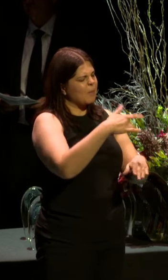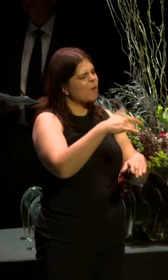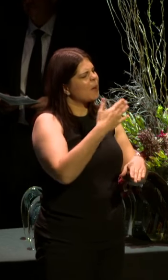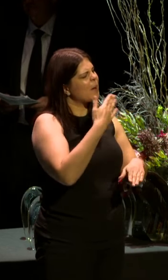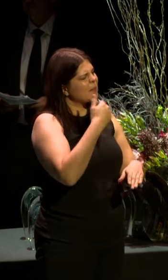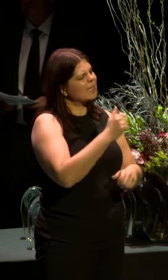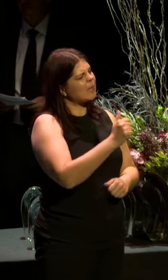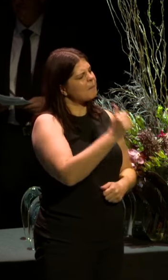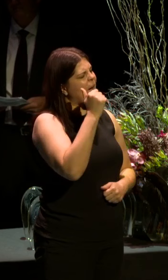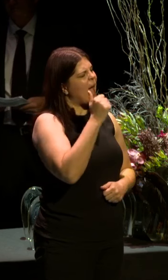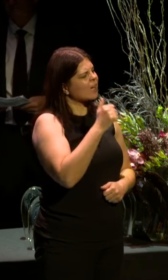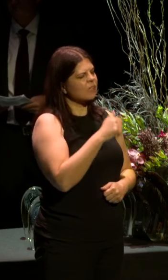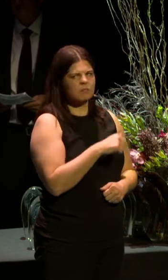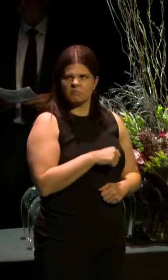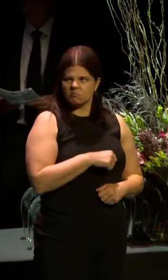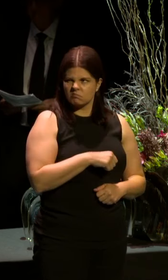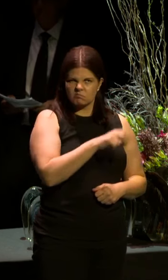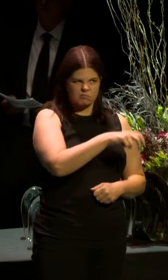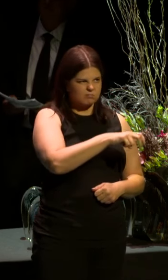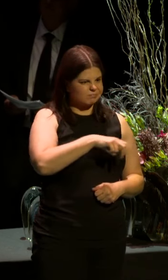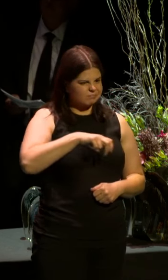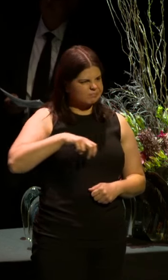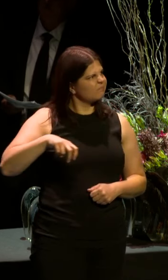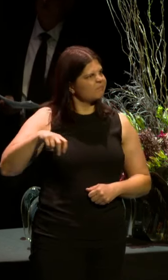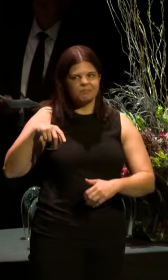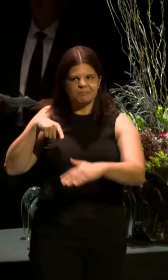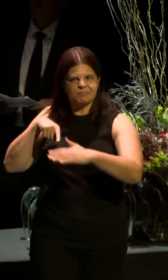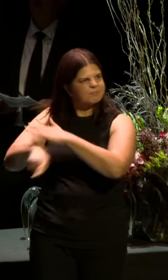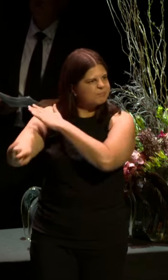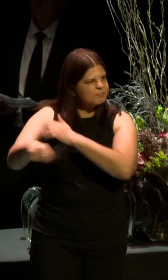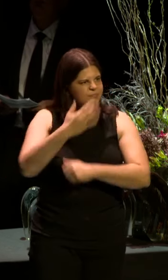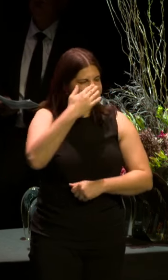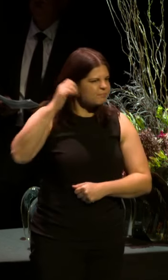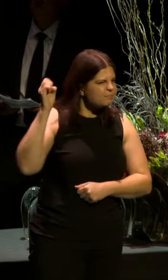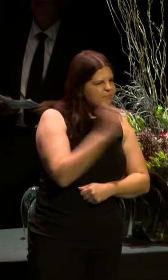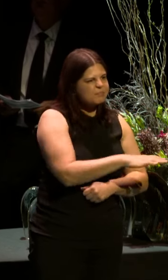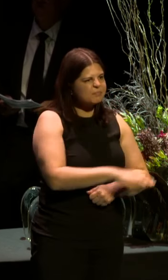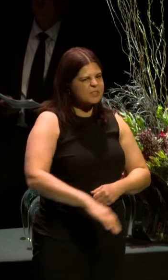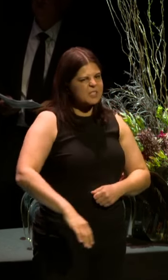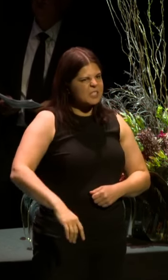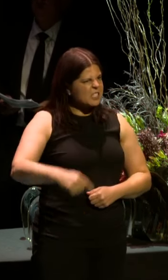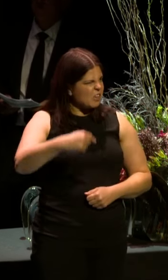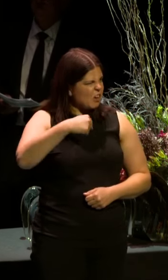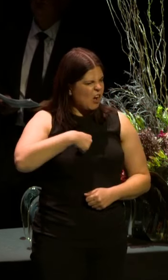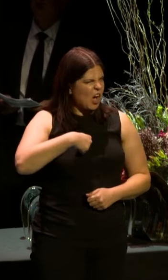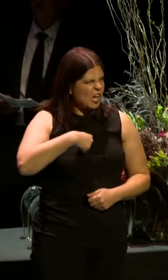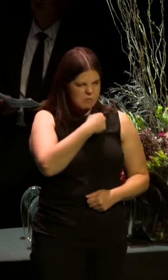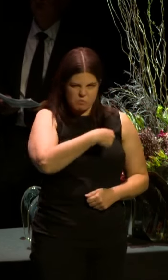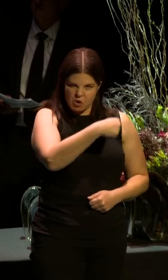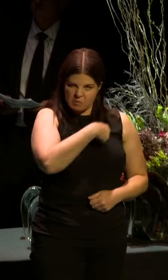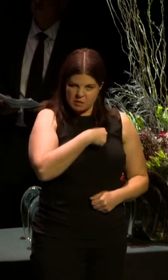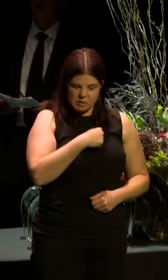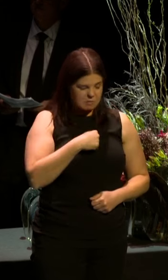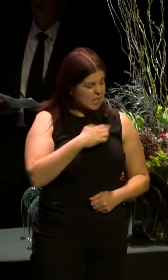I went to the back, I kept going. I left that place and I swore that for the rest of my